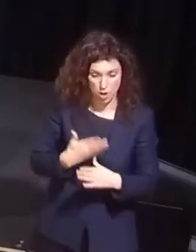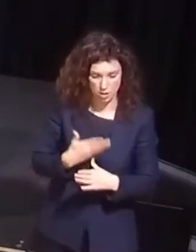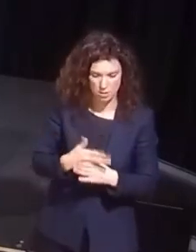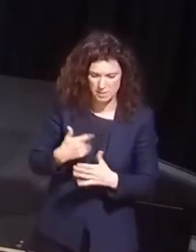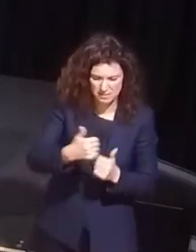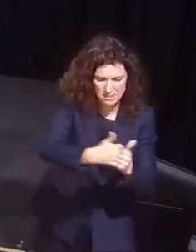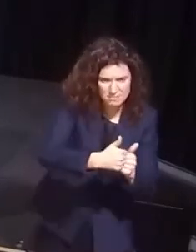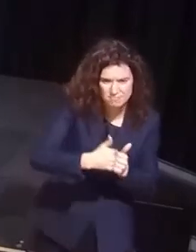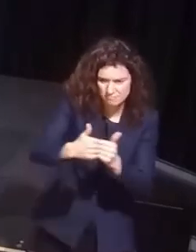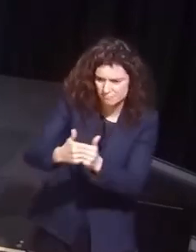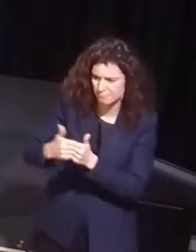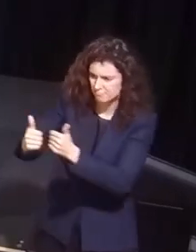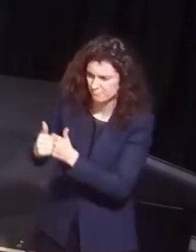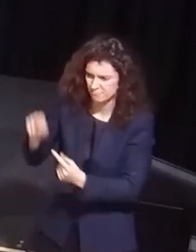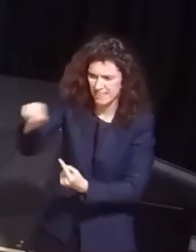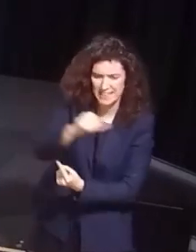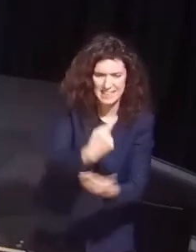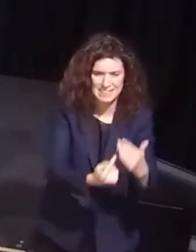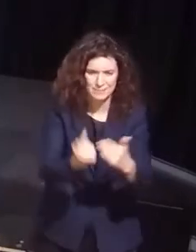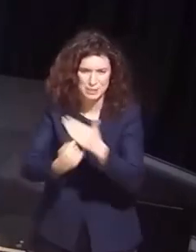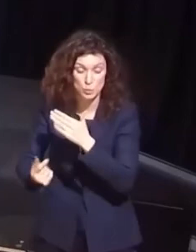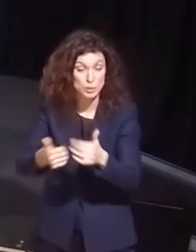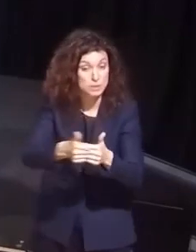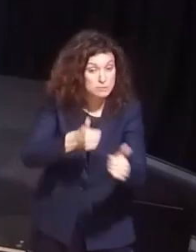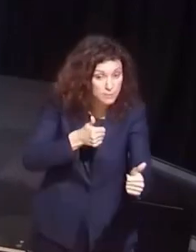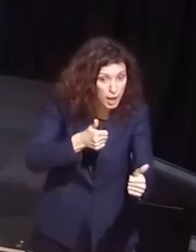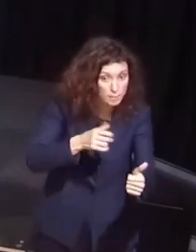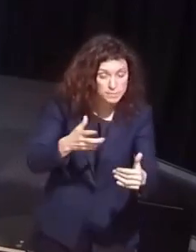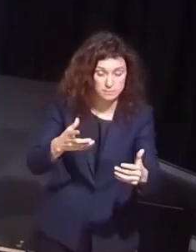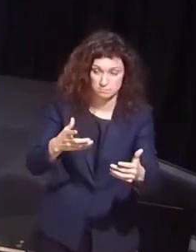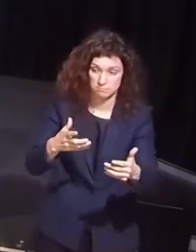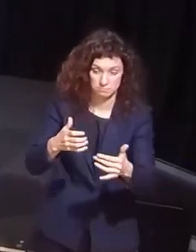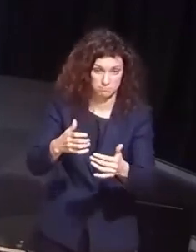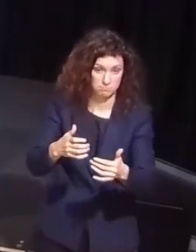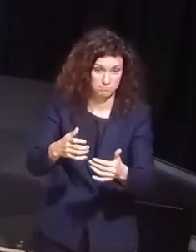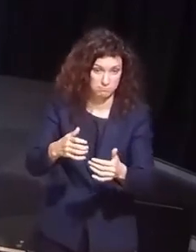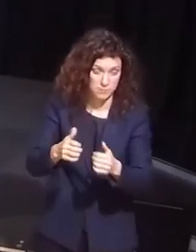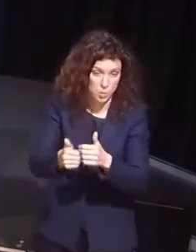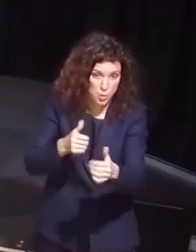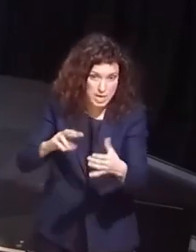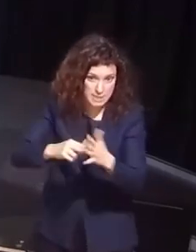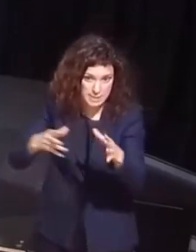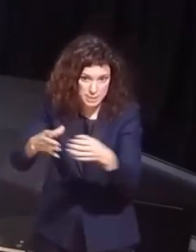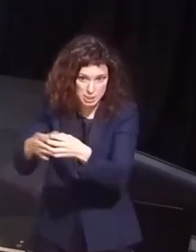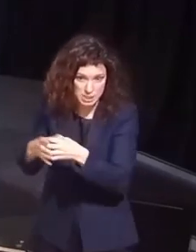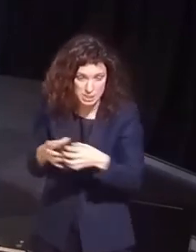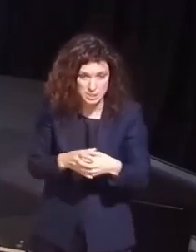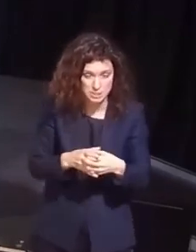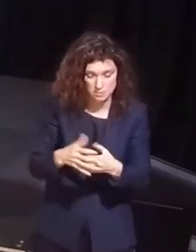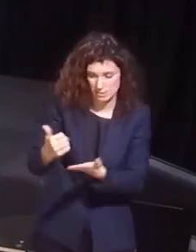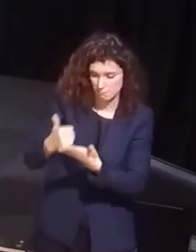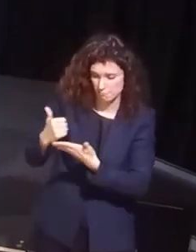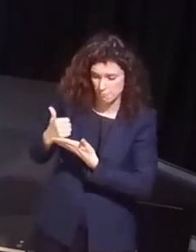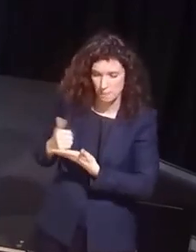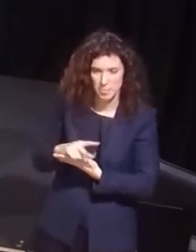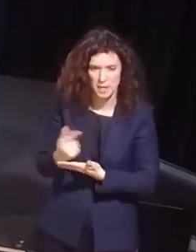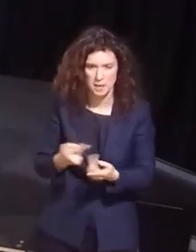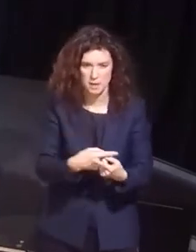from a wide range of individuals, firms and corporate bodies. But it is to the severely disabled themselves that the major thanks must go.